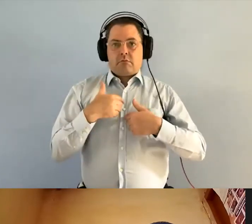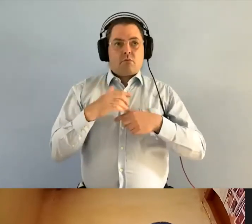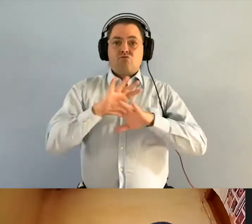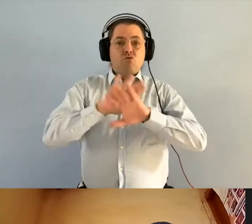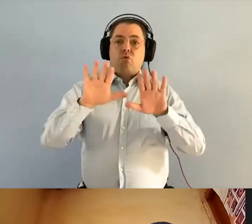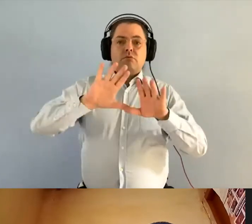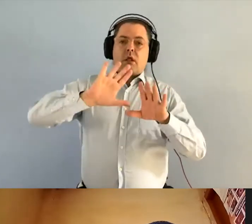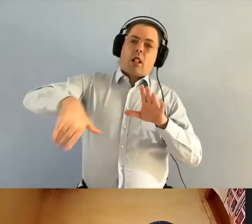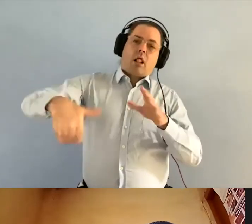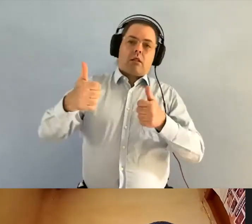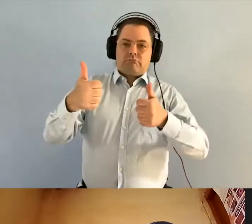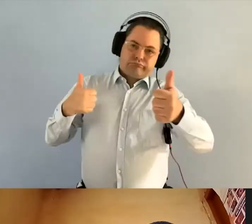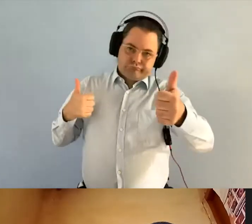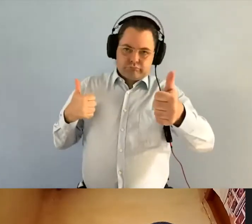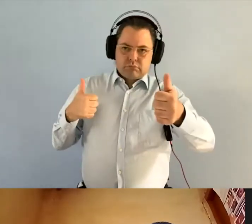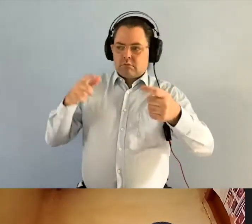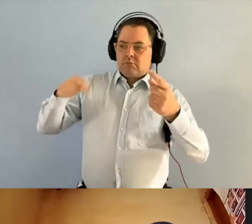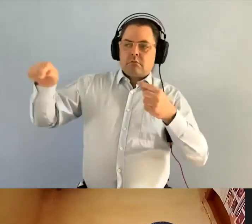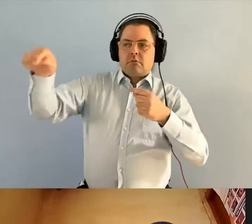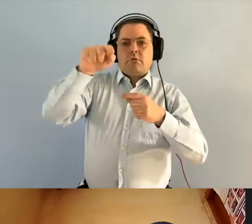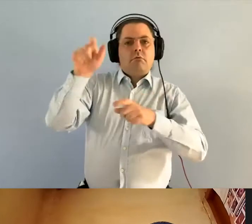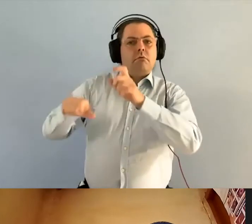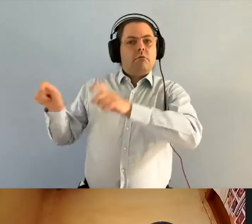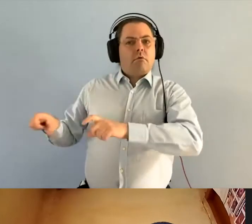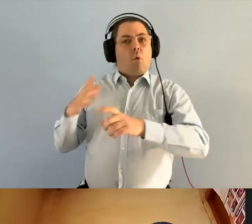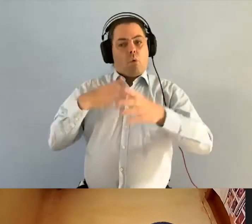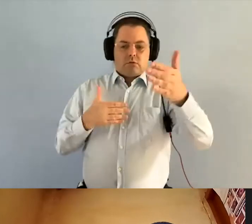to humanitarian action really will help ensure our pledge